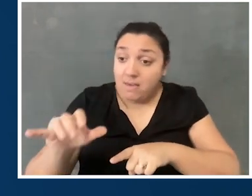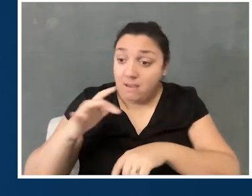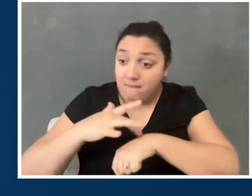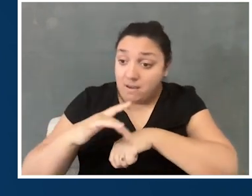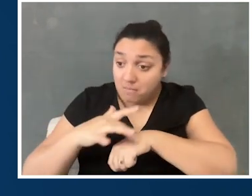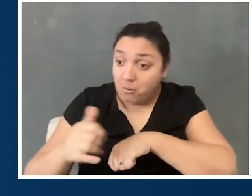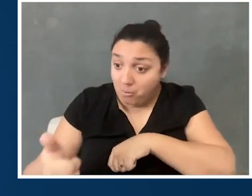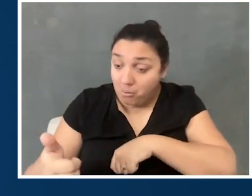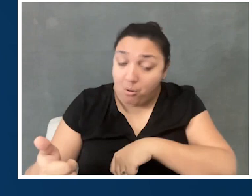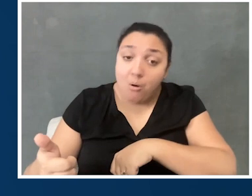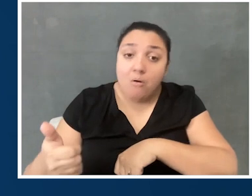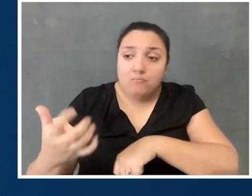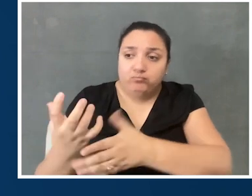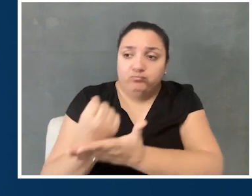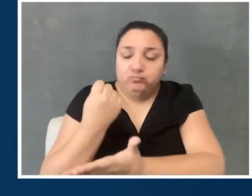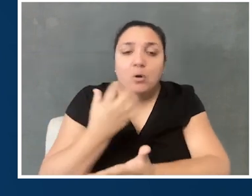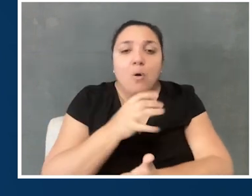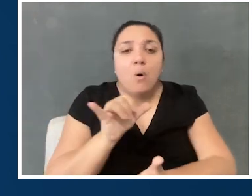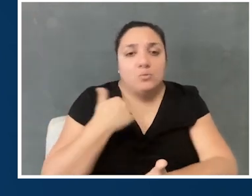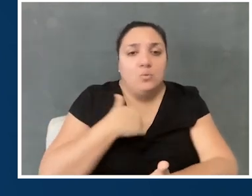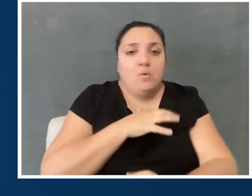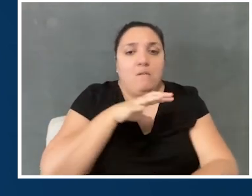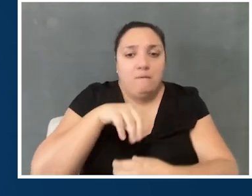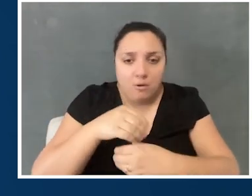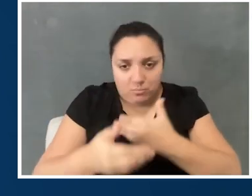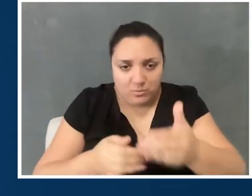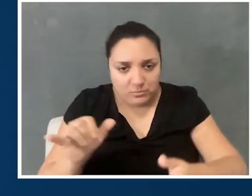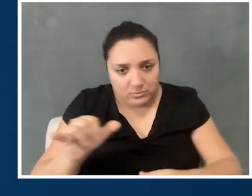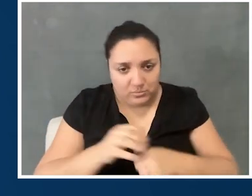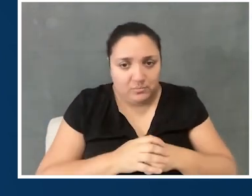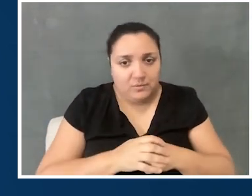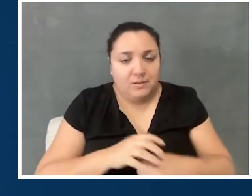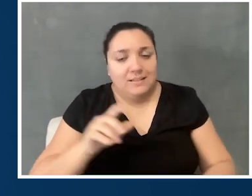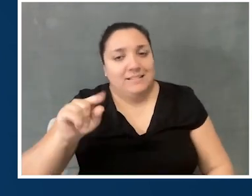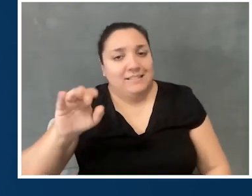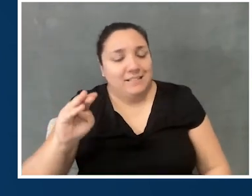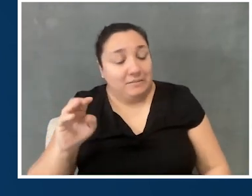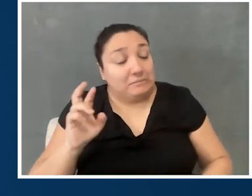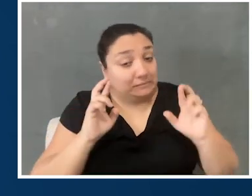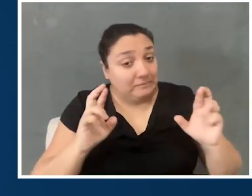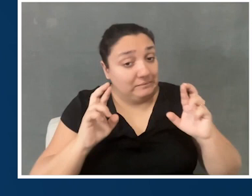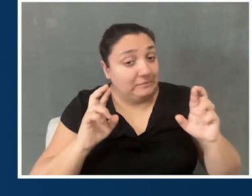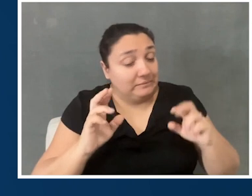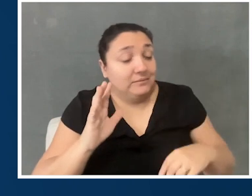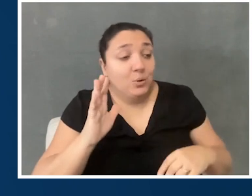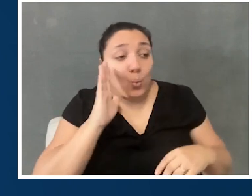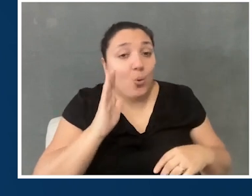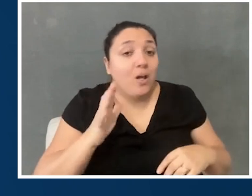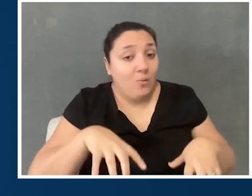but to be a part of the process if we can be. Well, I'm hoping, Katrin, you and I are gonna have some interesting meetings during this year.